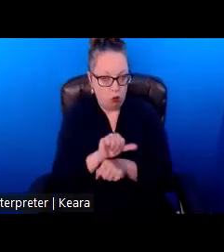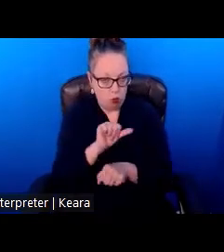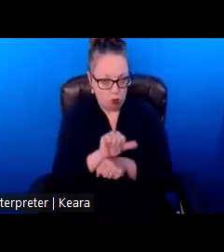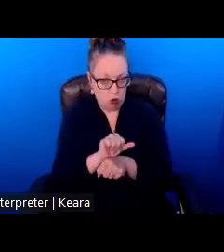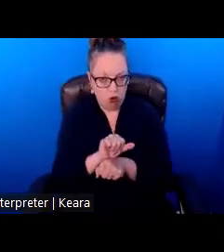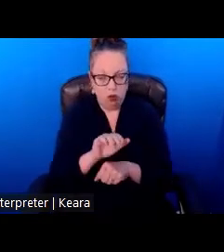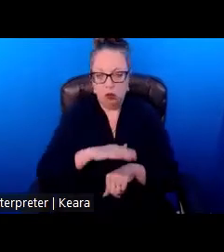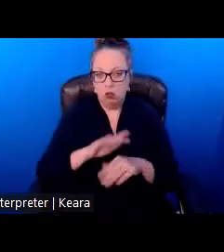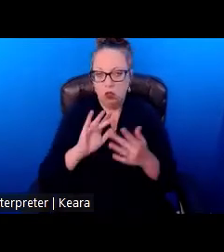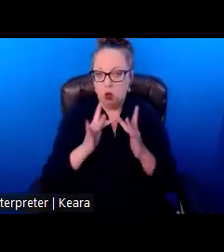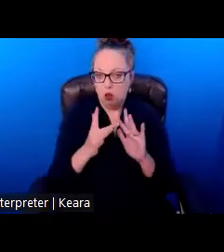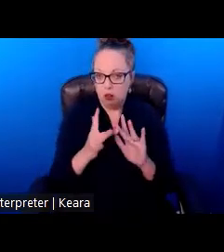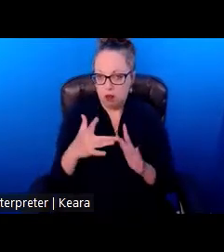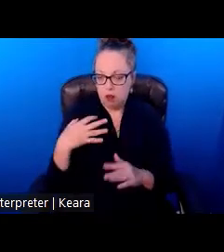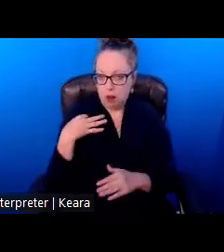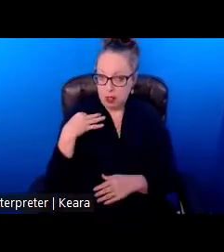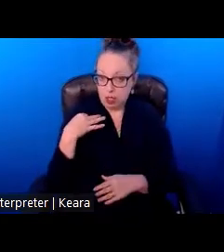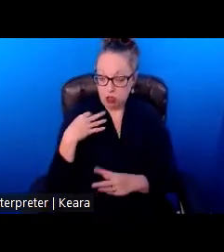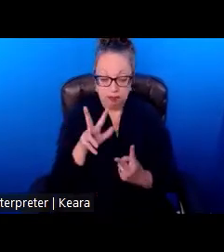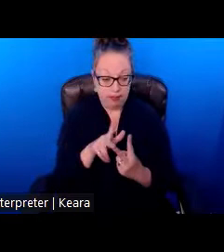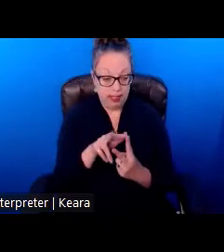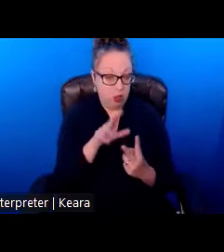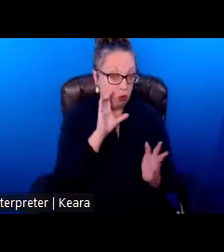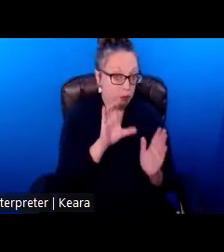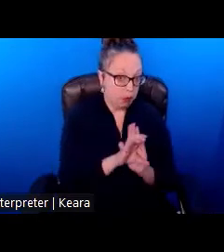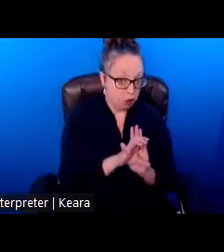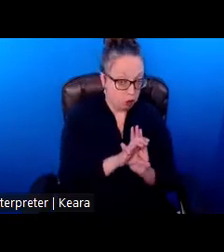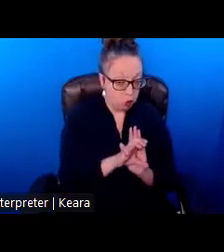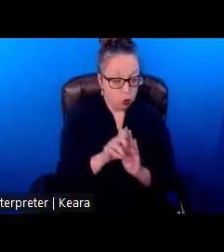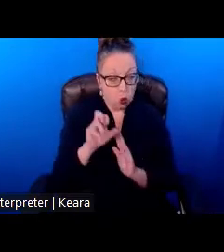Either an image or video file will be accepted for each upload.